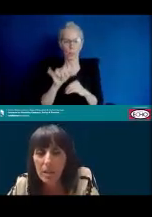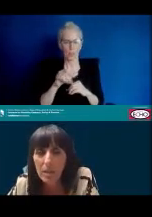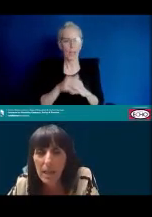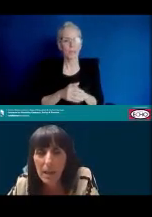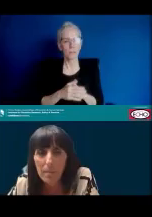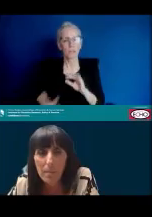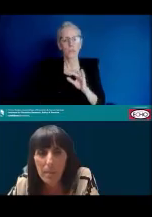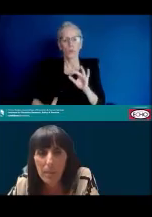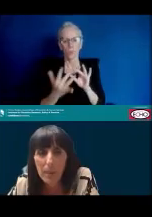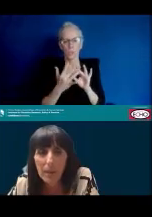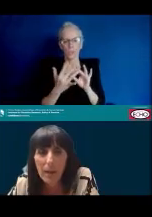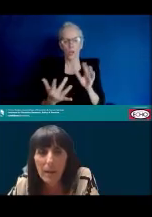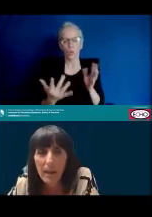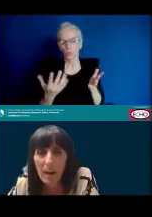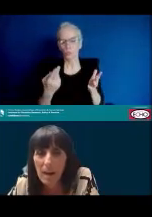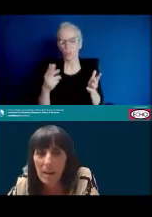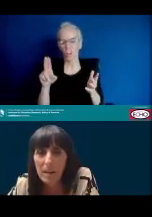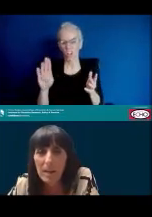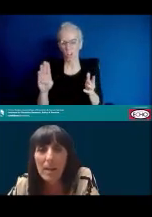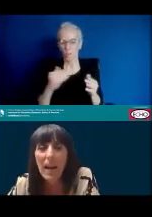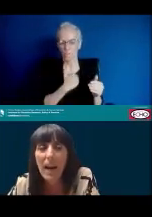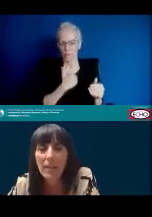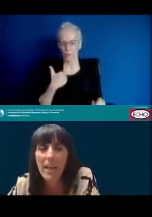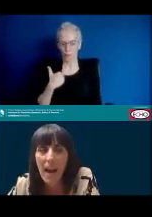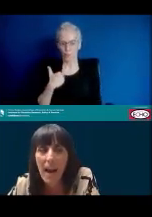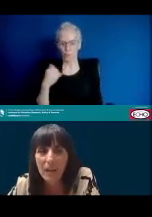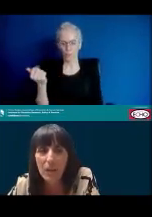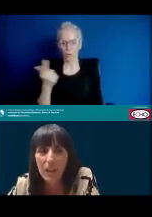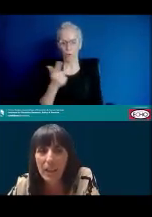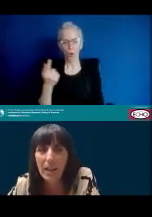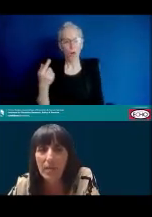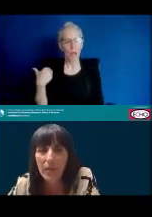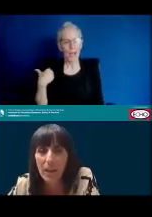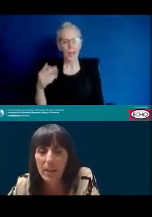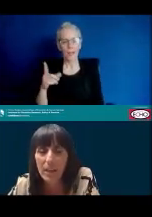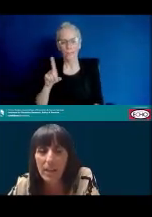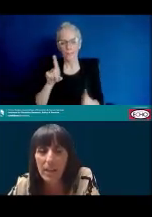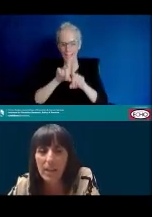to a hub member. They all have an asterisk in front of their